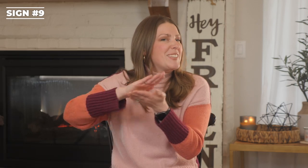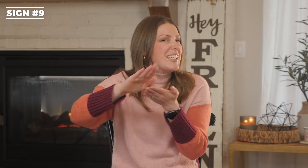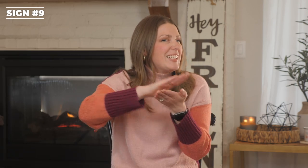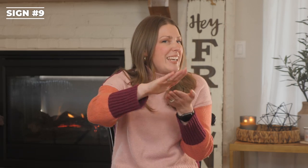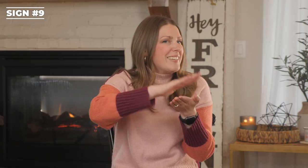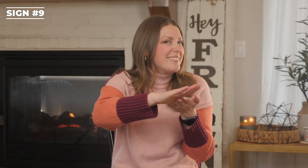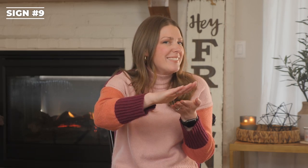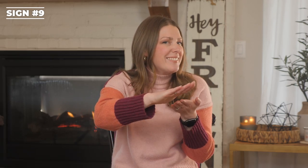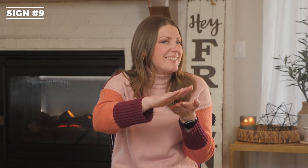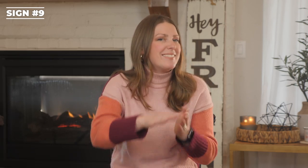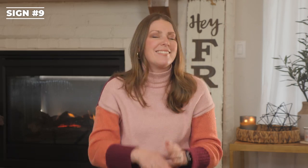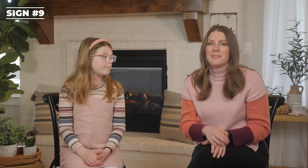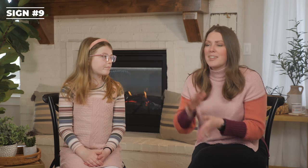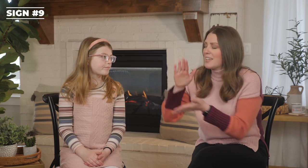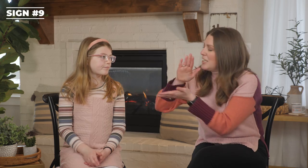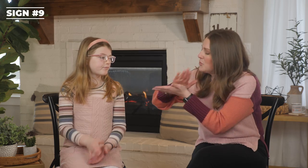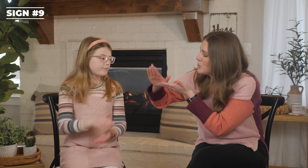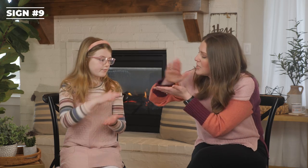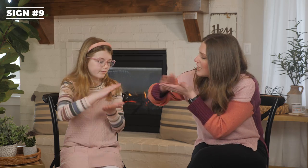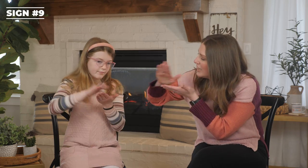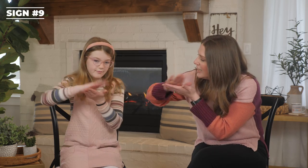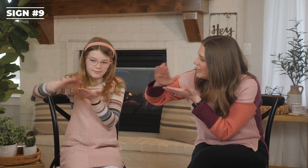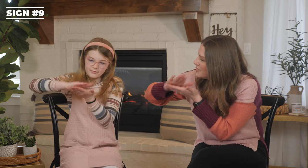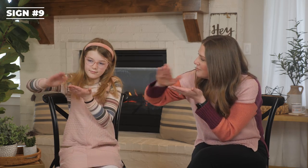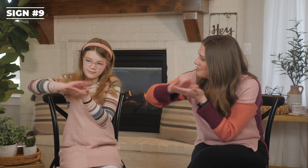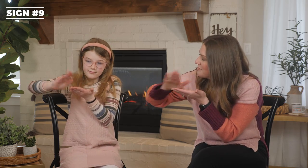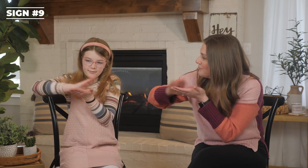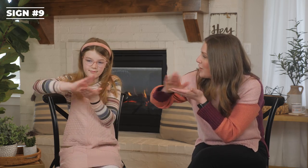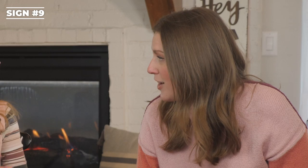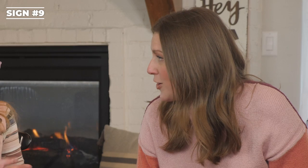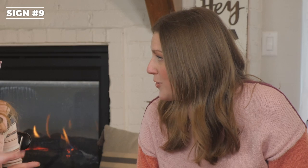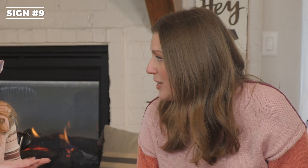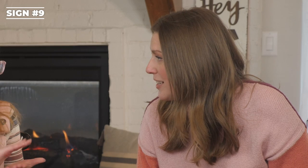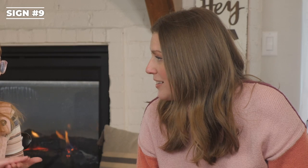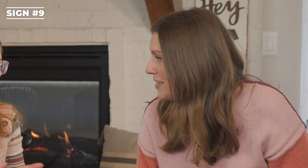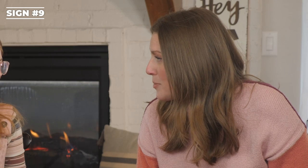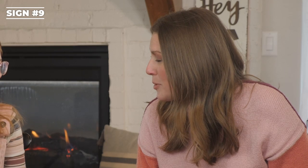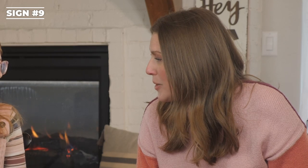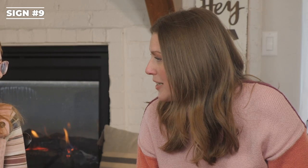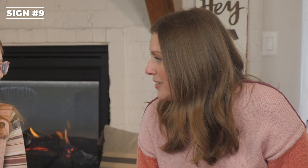'to clean'. Can you do to clean? Are you ready to clean this spring break?